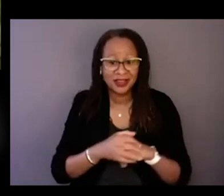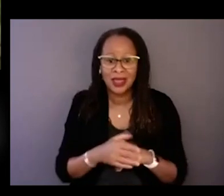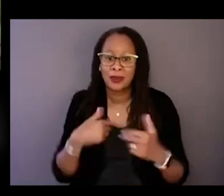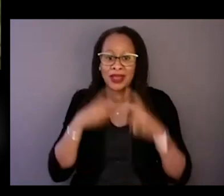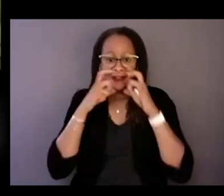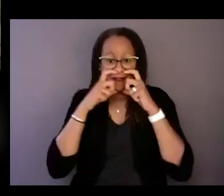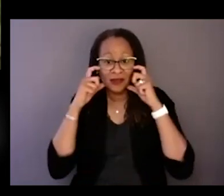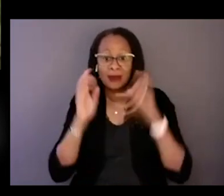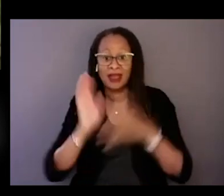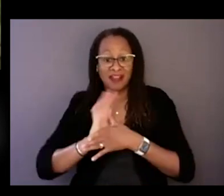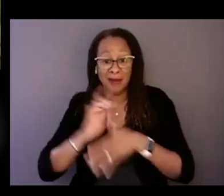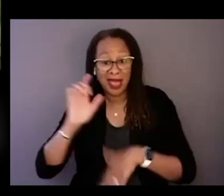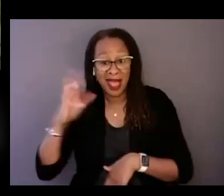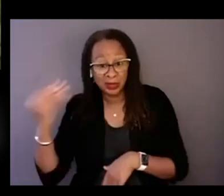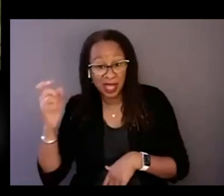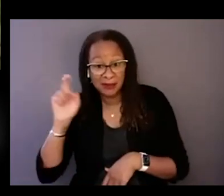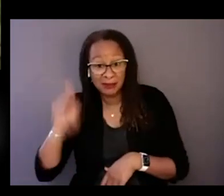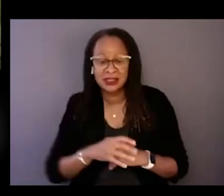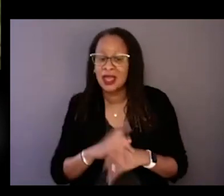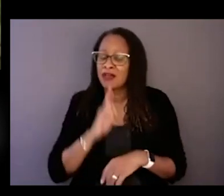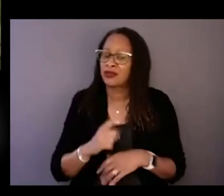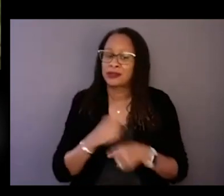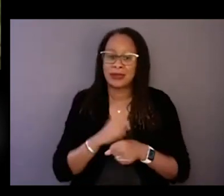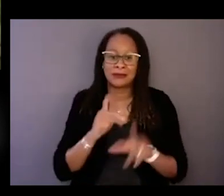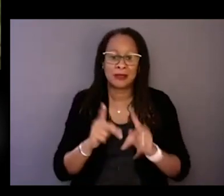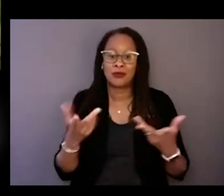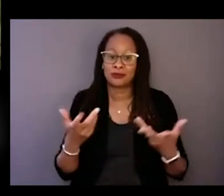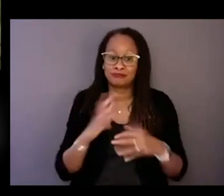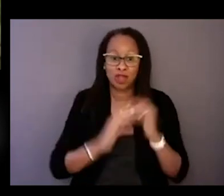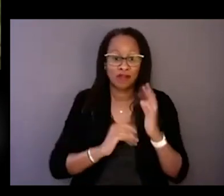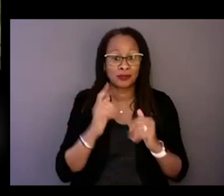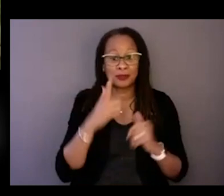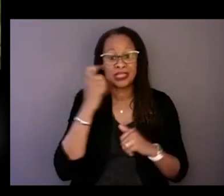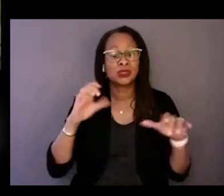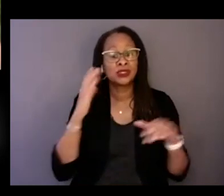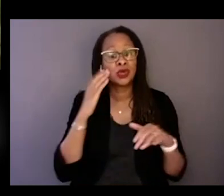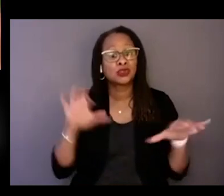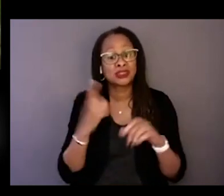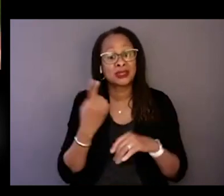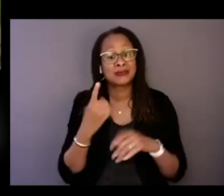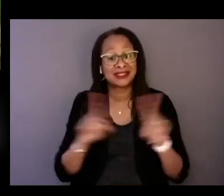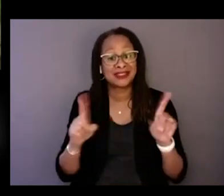But I think that really made people comfortable because they knew we were doing something different because everybody commented on that.